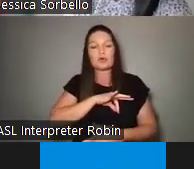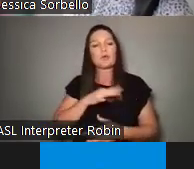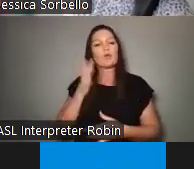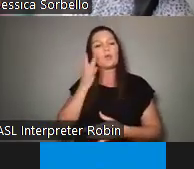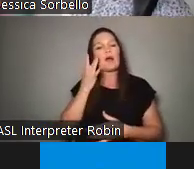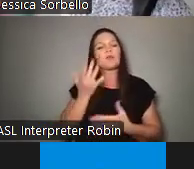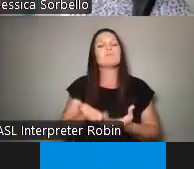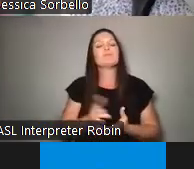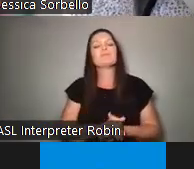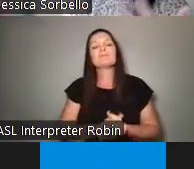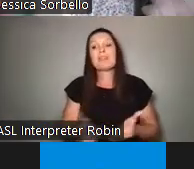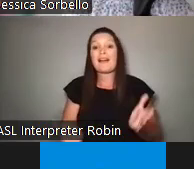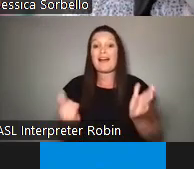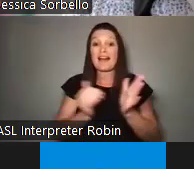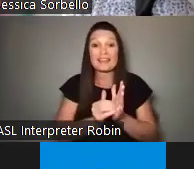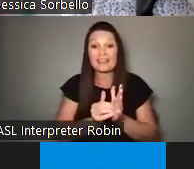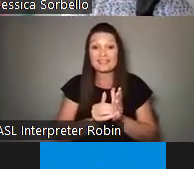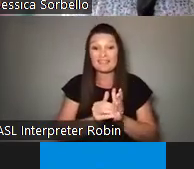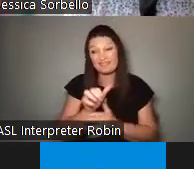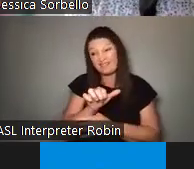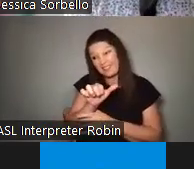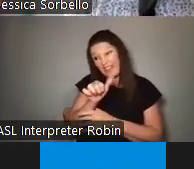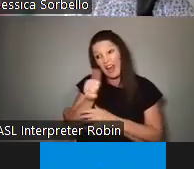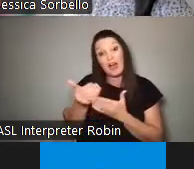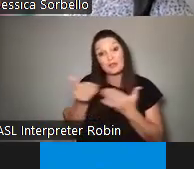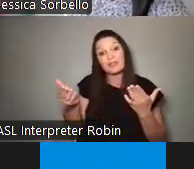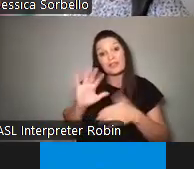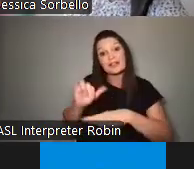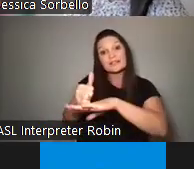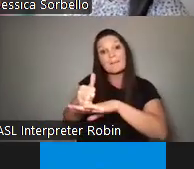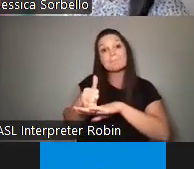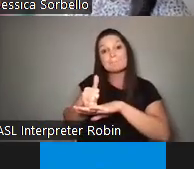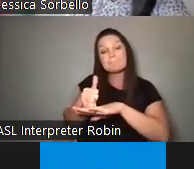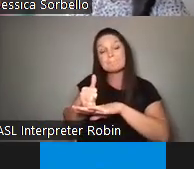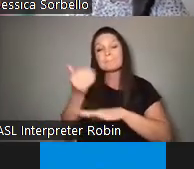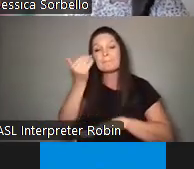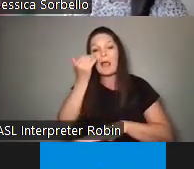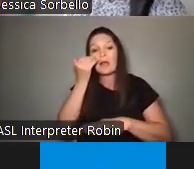say there is the drop boxes at the pharmacy or police station